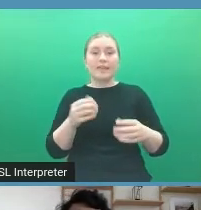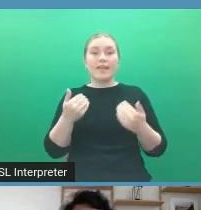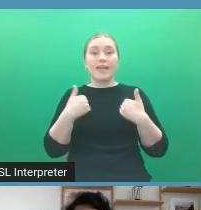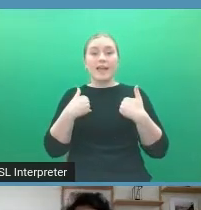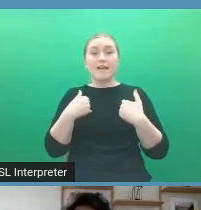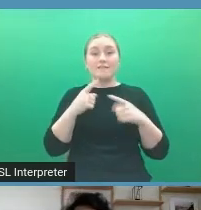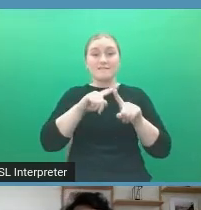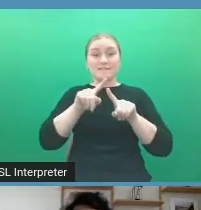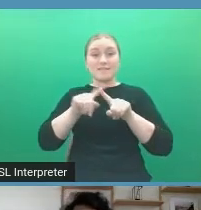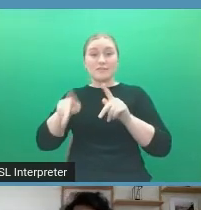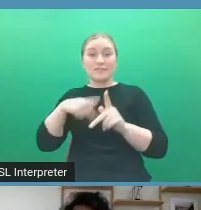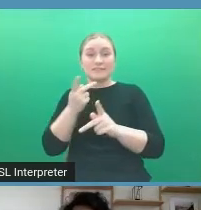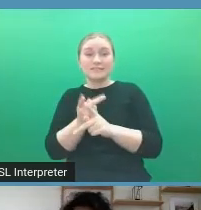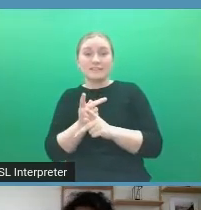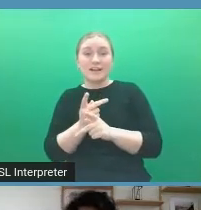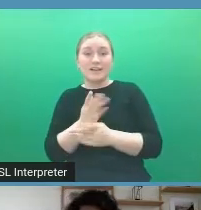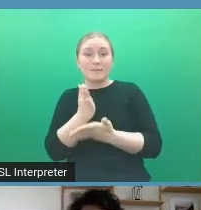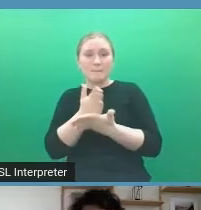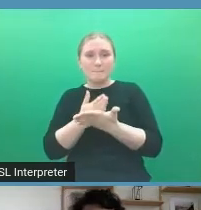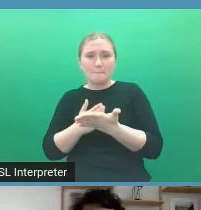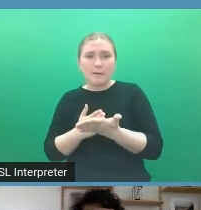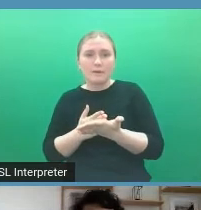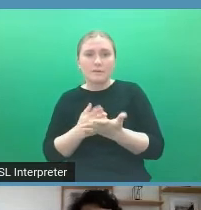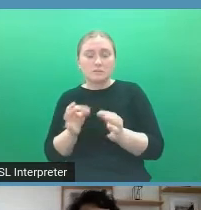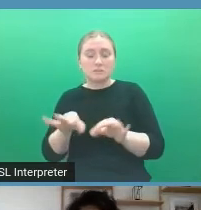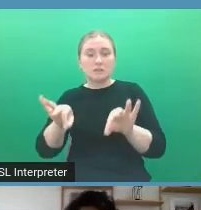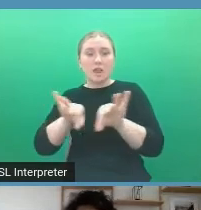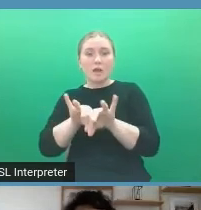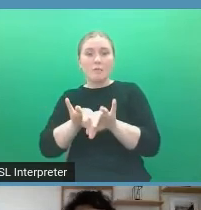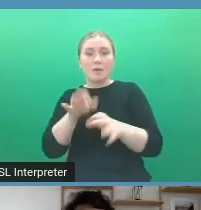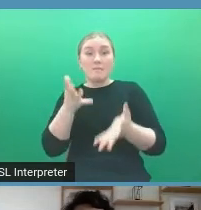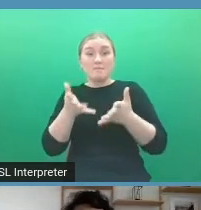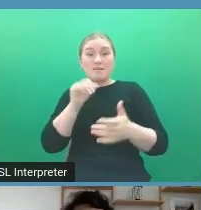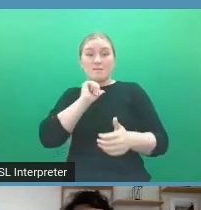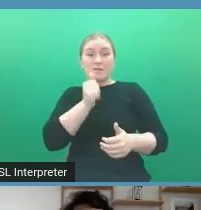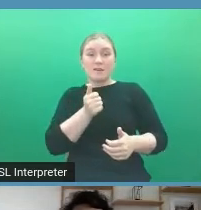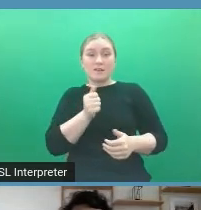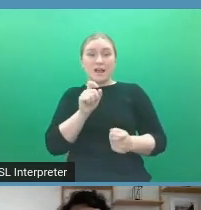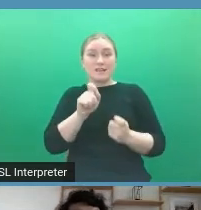are the kinds of things that we don't associate with necessarily something that we would put on